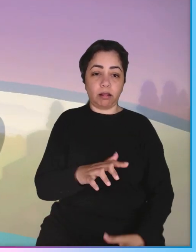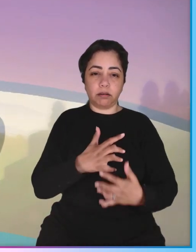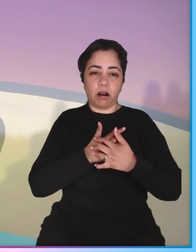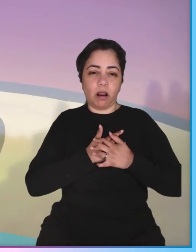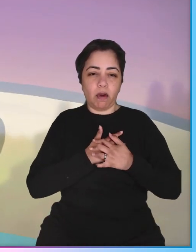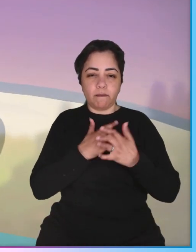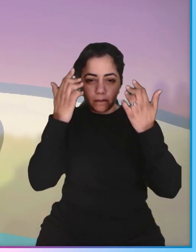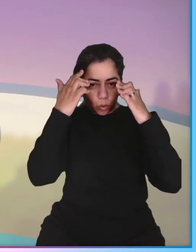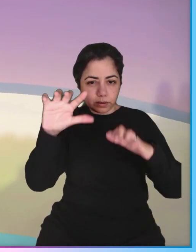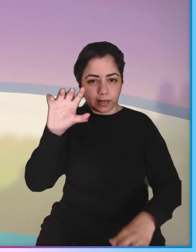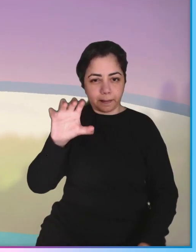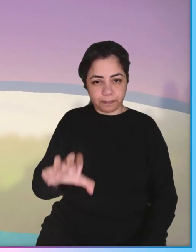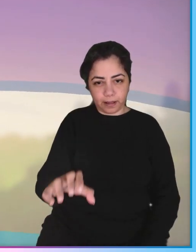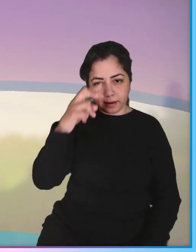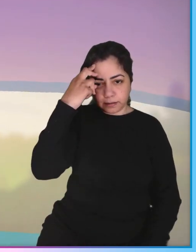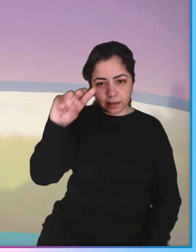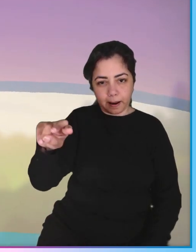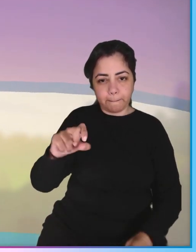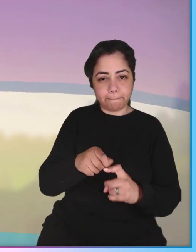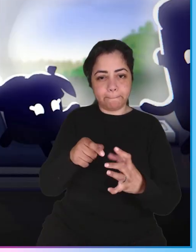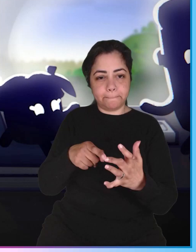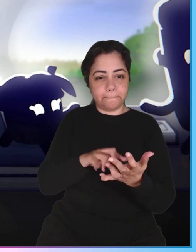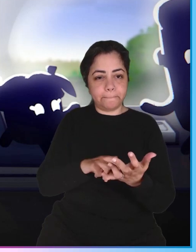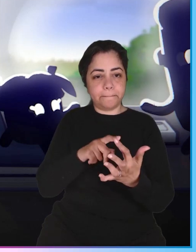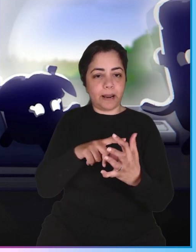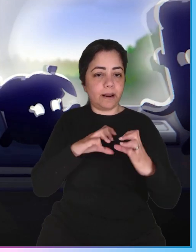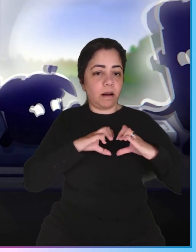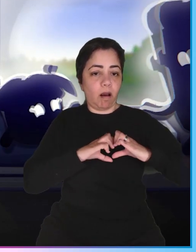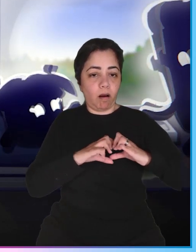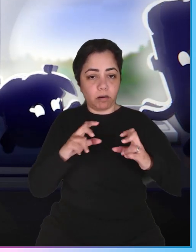to overcome the physical and mental mountain set before him.